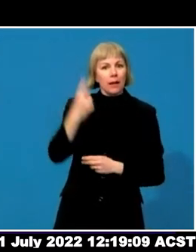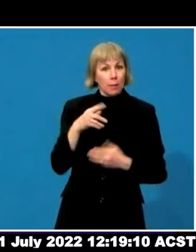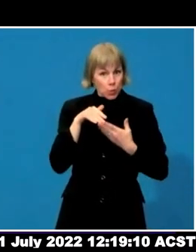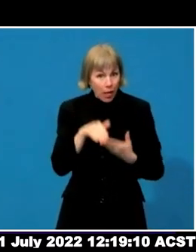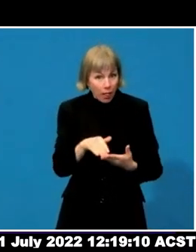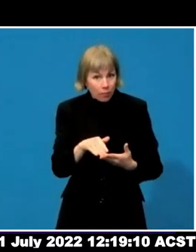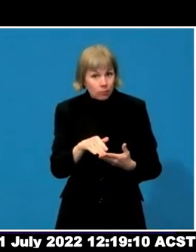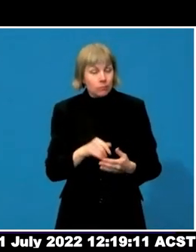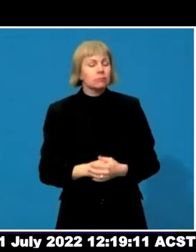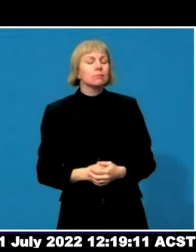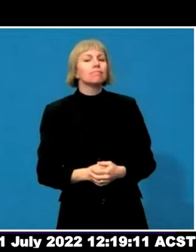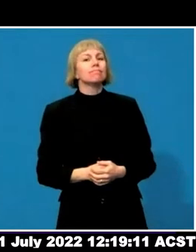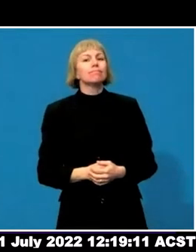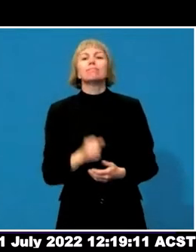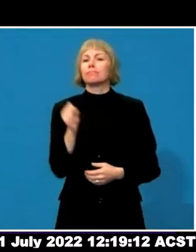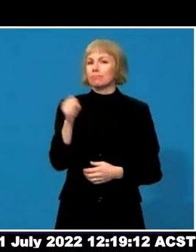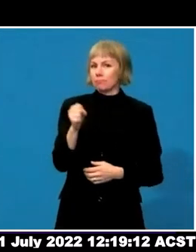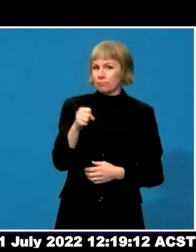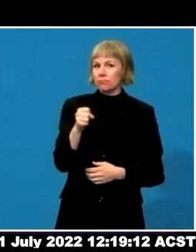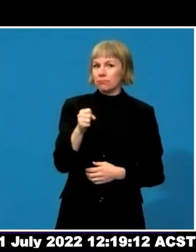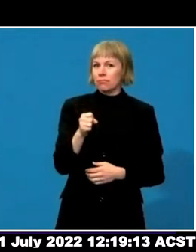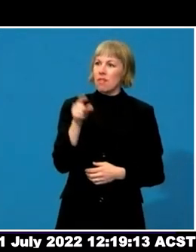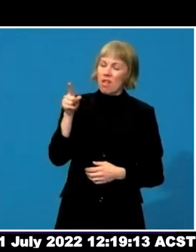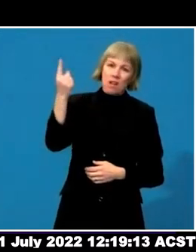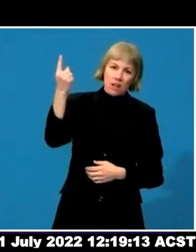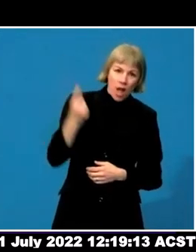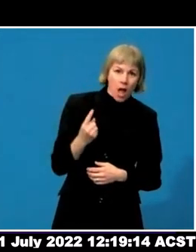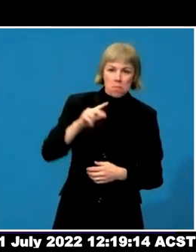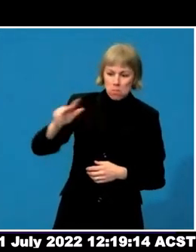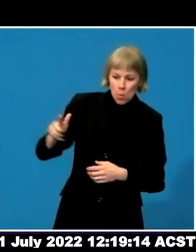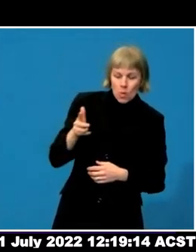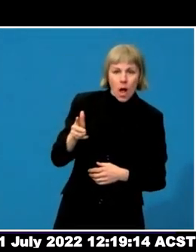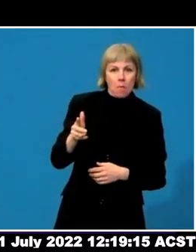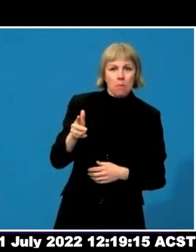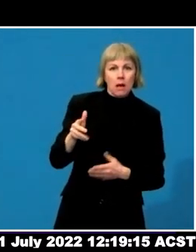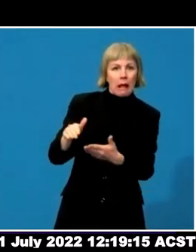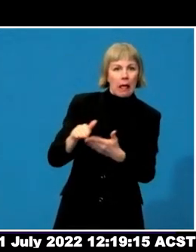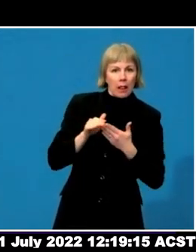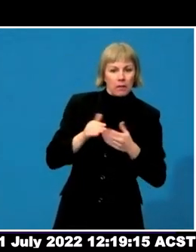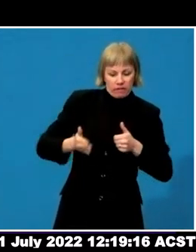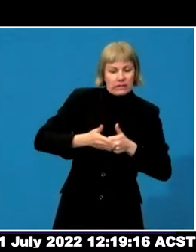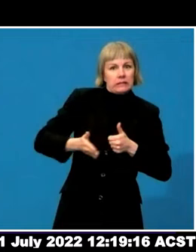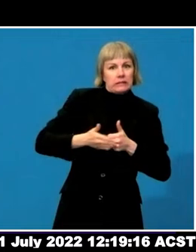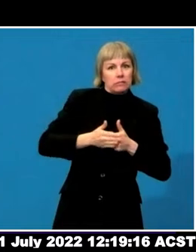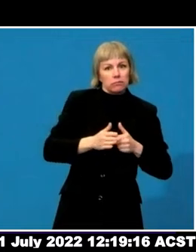Took - they pull over and help me push the scooter up. Yeah. So, you had to wait for family.